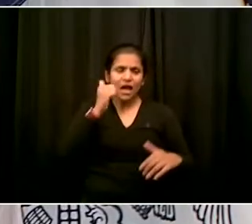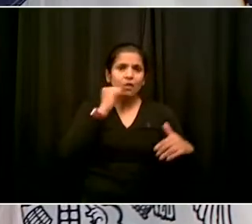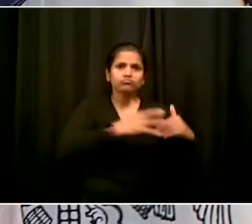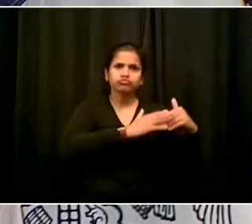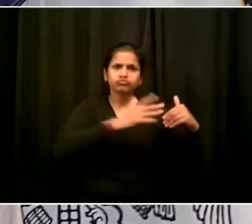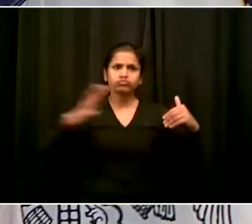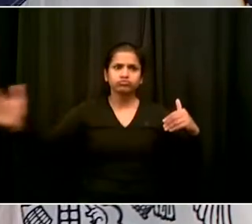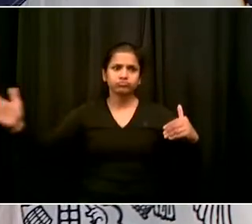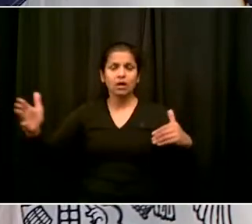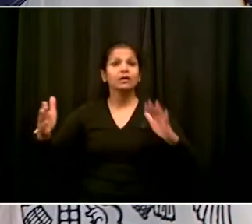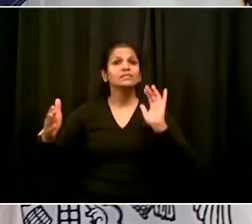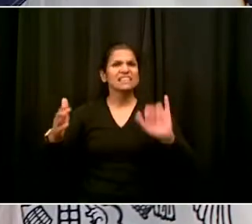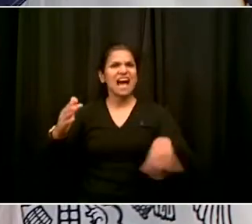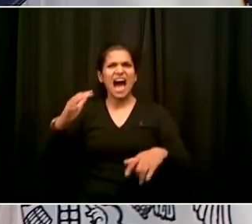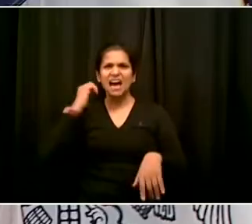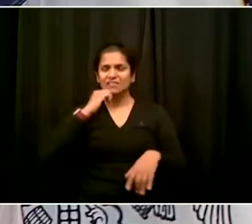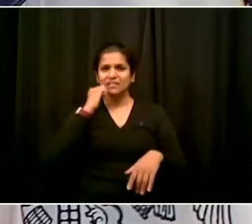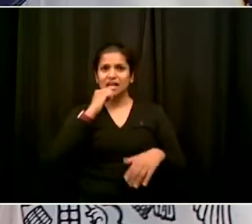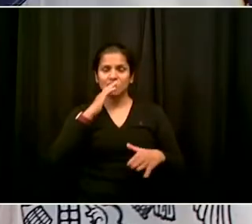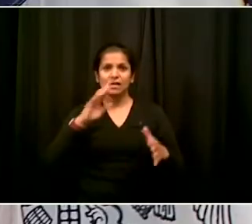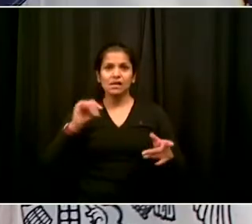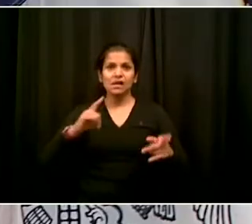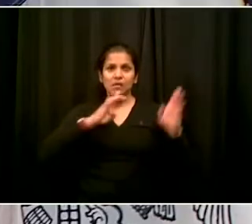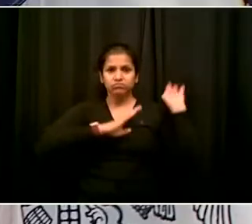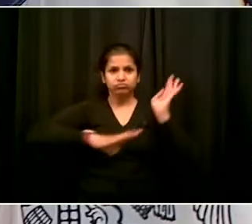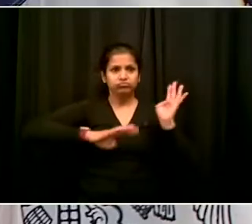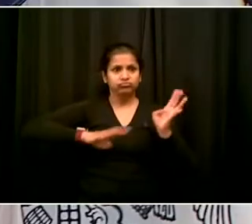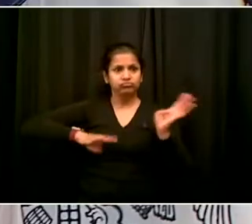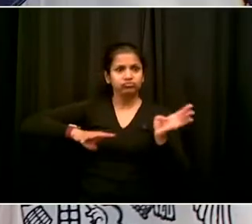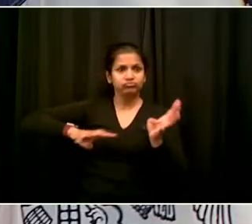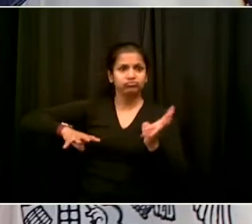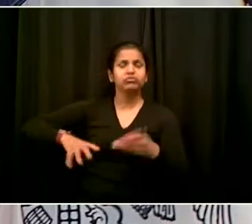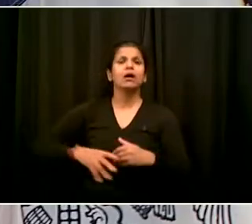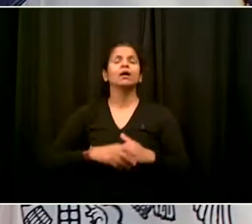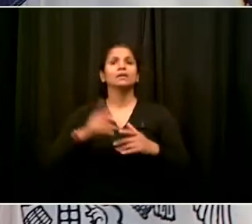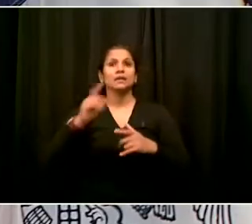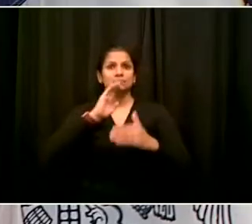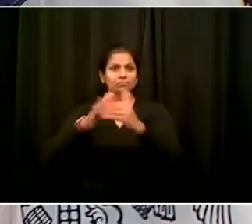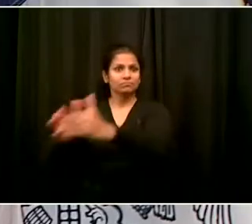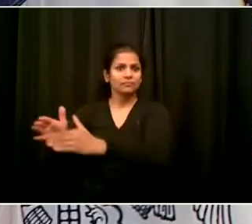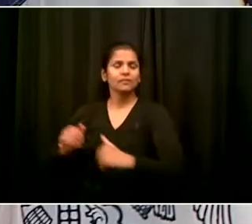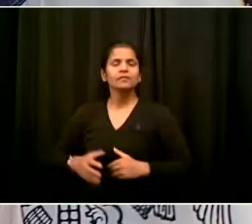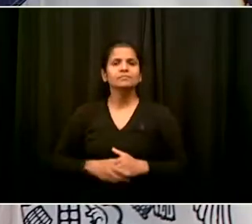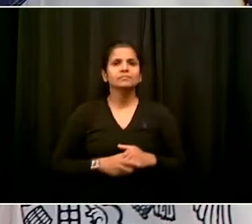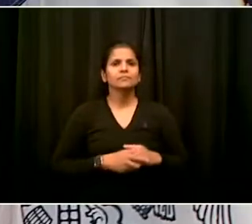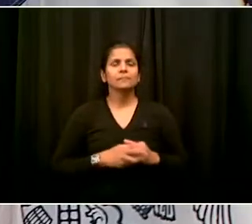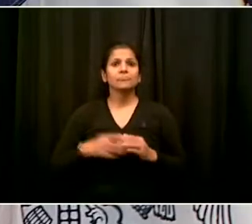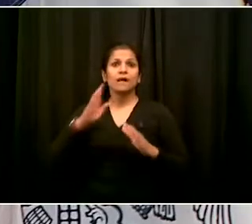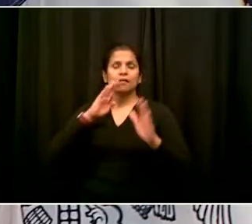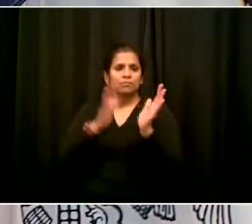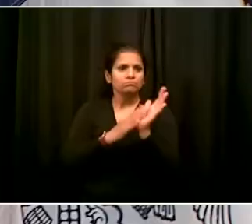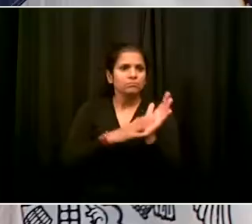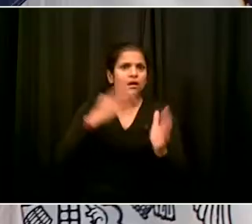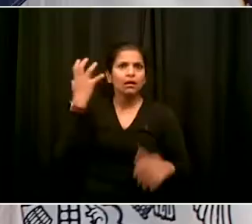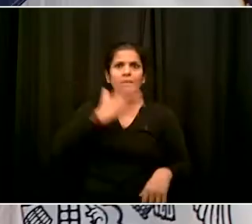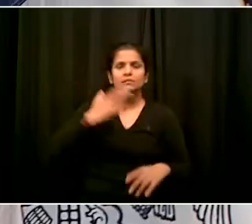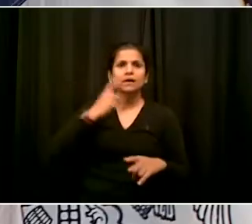20,000 TESTS A DAY, THE ABILITY TO GET TO 30,000 A DAY, AND THEN WE'RE GOING TO BUILD BEYOND.